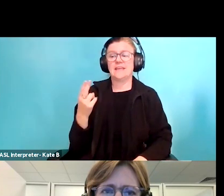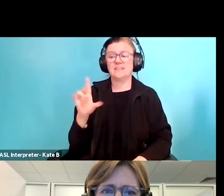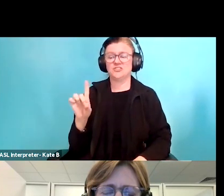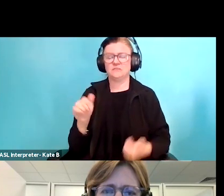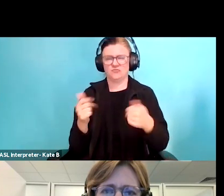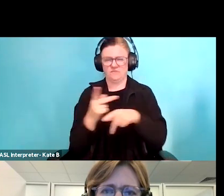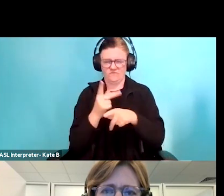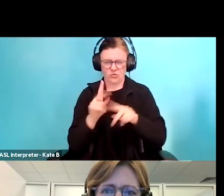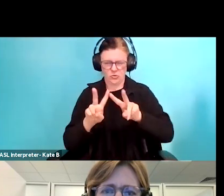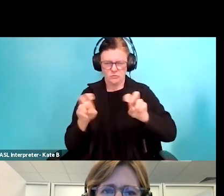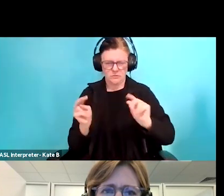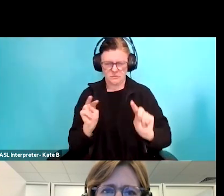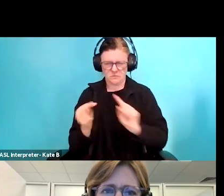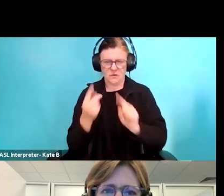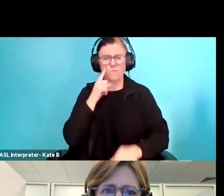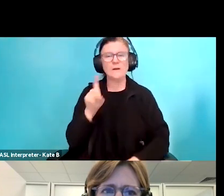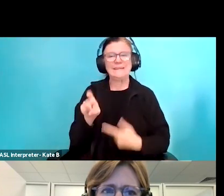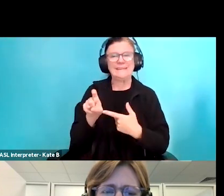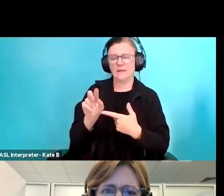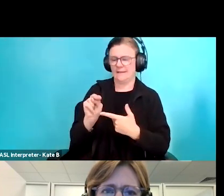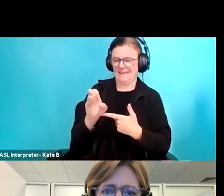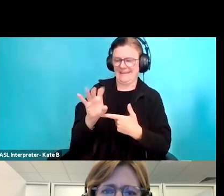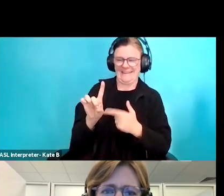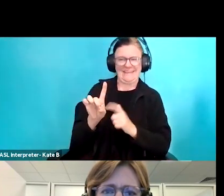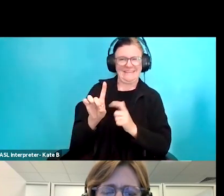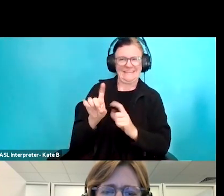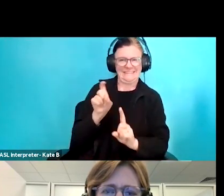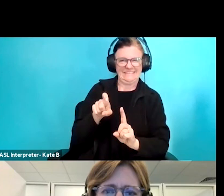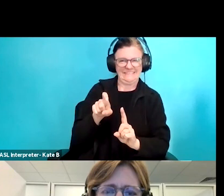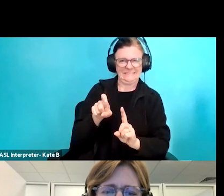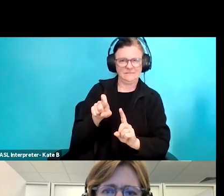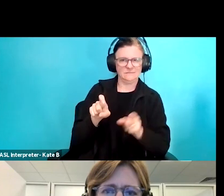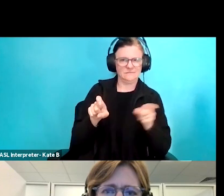of the perception of need and there we see some interesting differences between rural